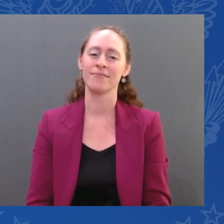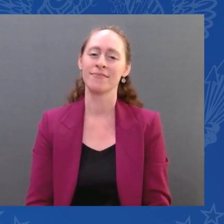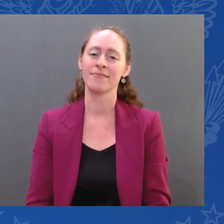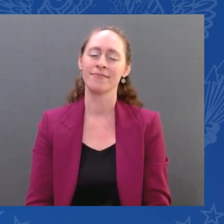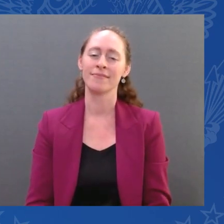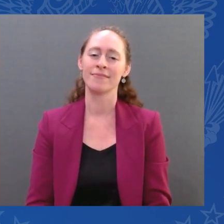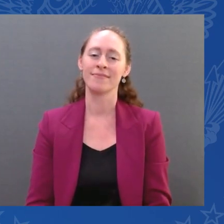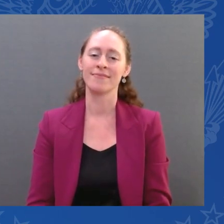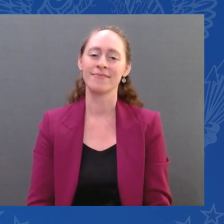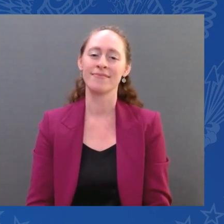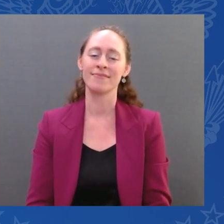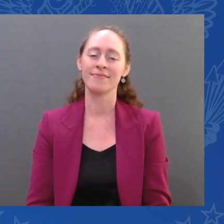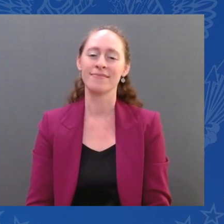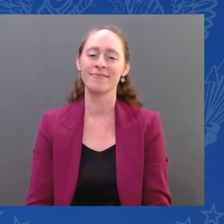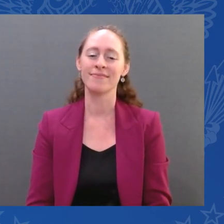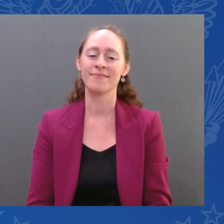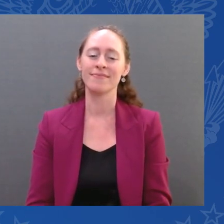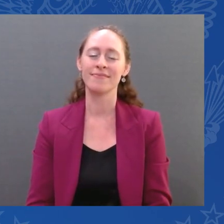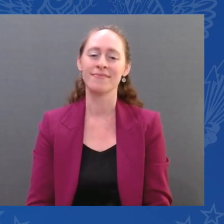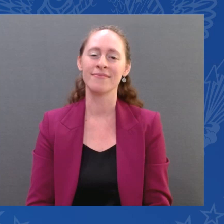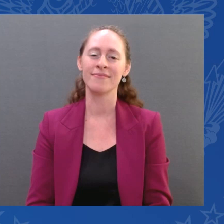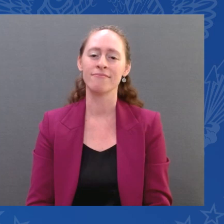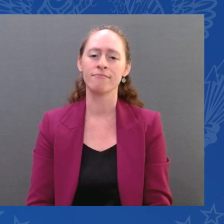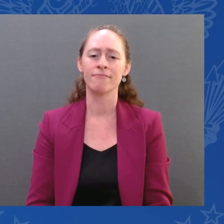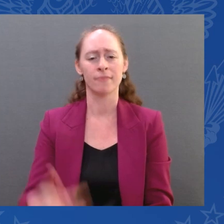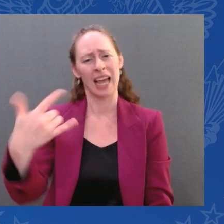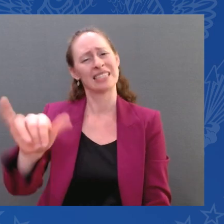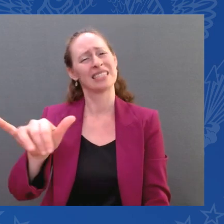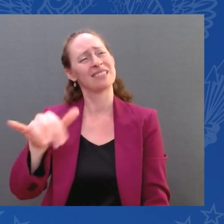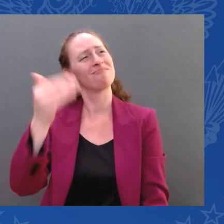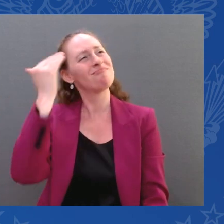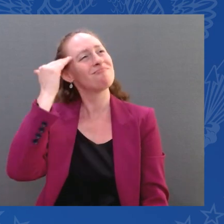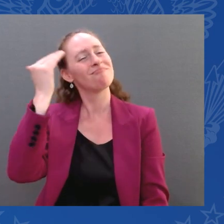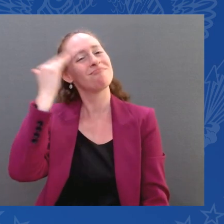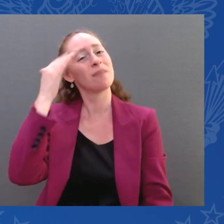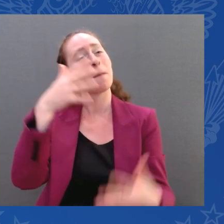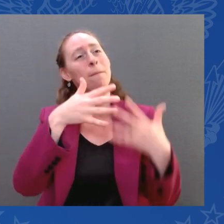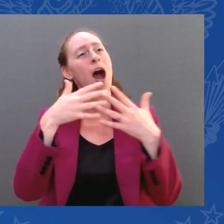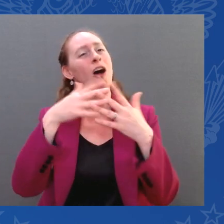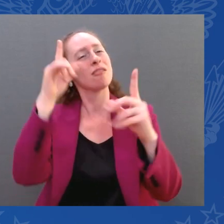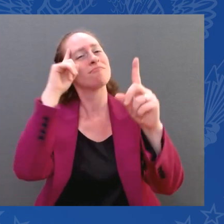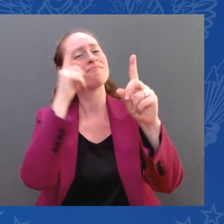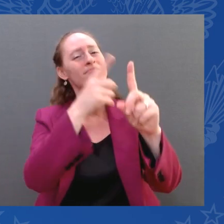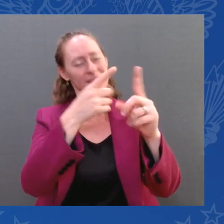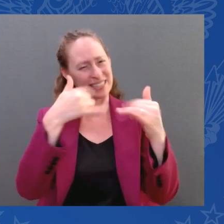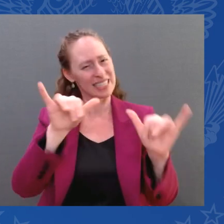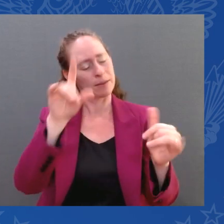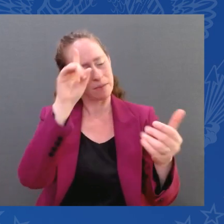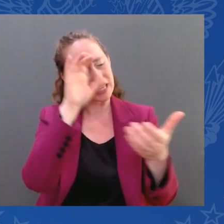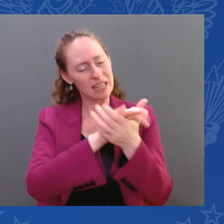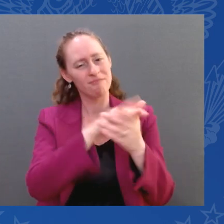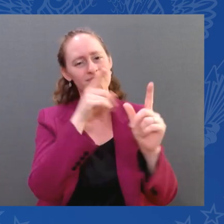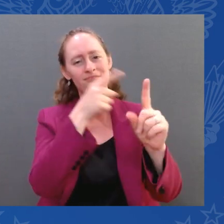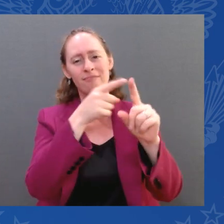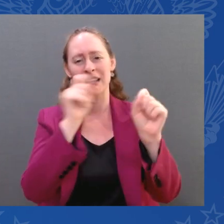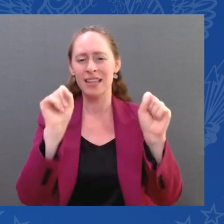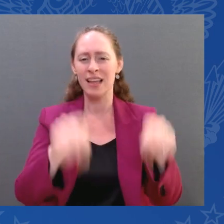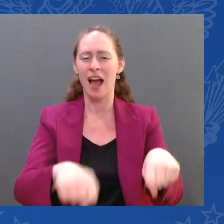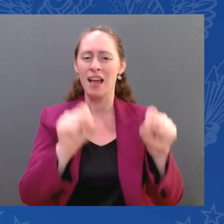And the Best of America, includes Raul -- you're something else, man. You know, you really are. You really are.